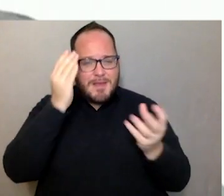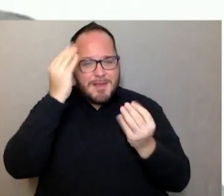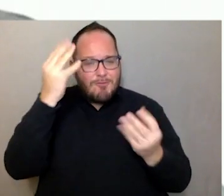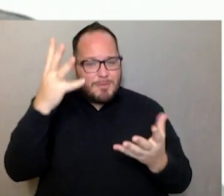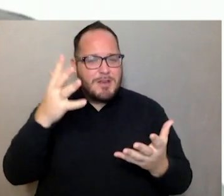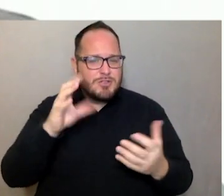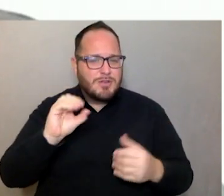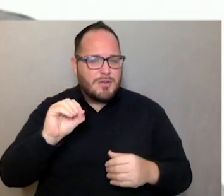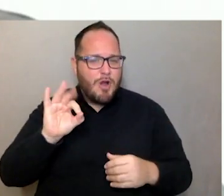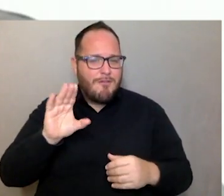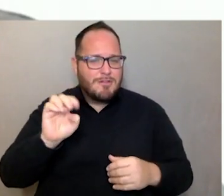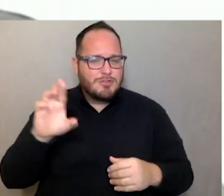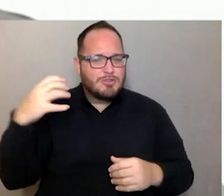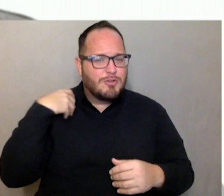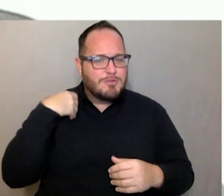THANK YOU. >> THANK YOU, ANDREA.